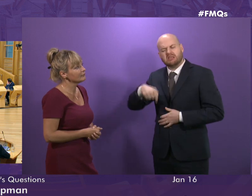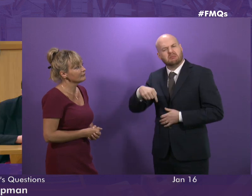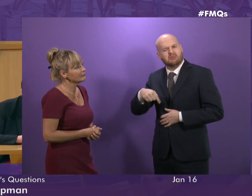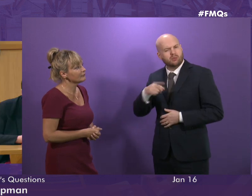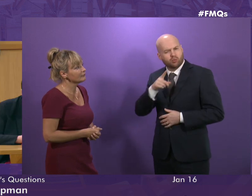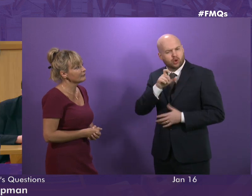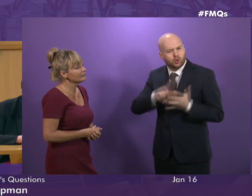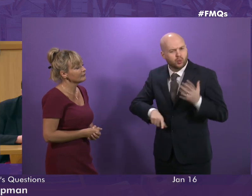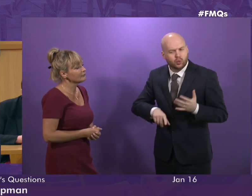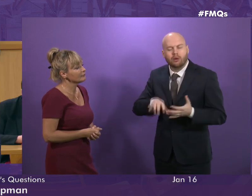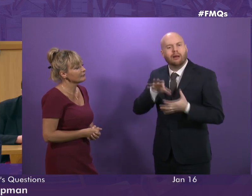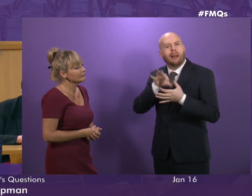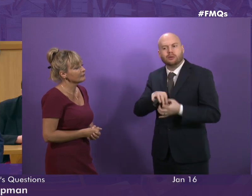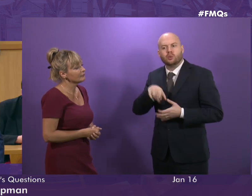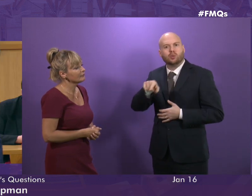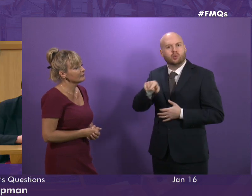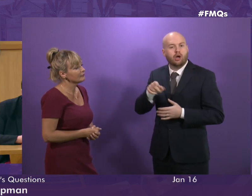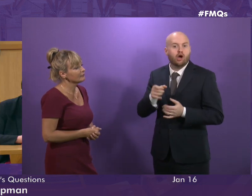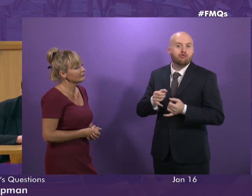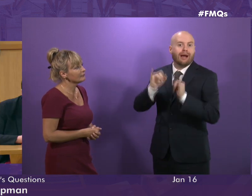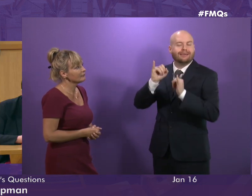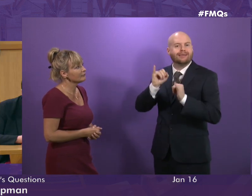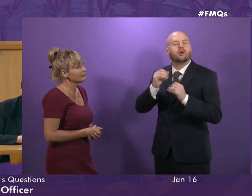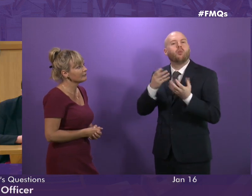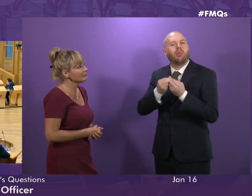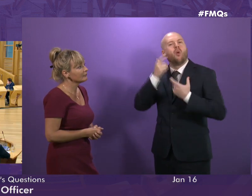reported crisis in wild salmon stocks.